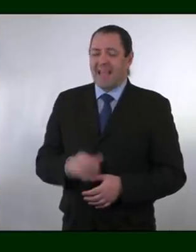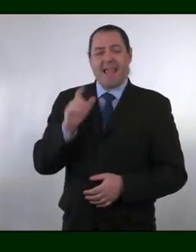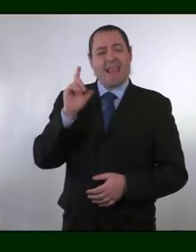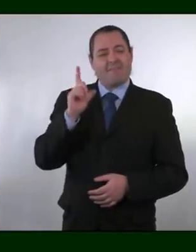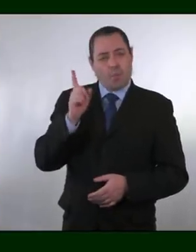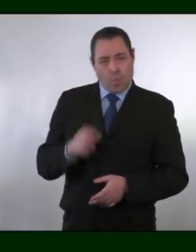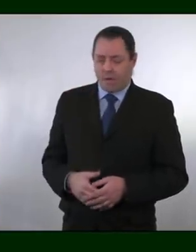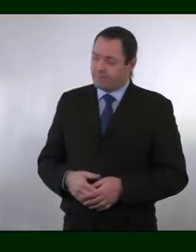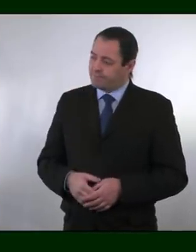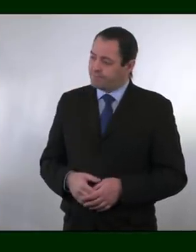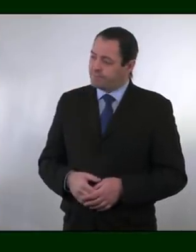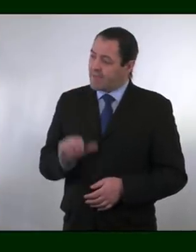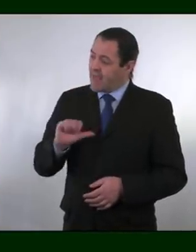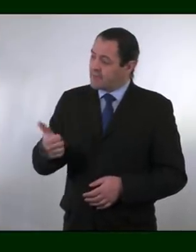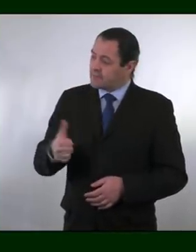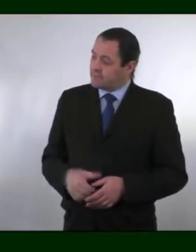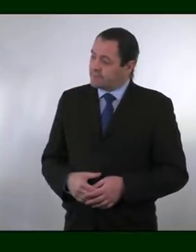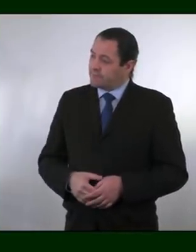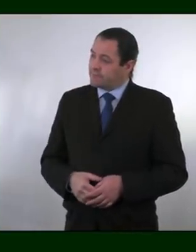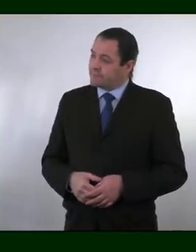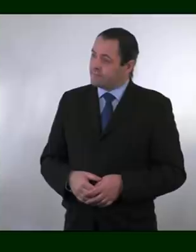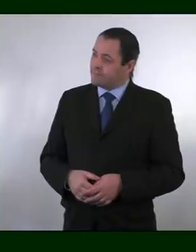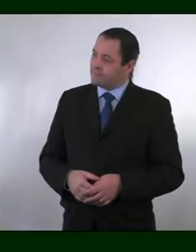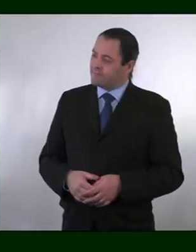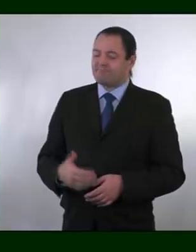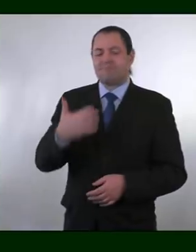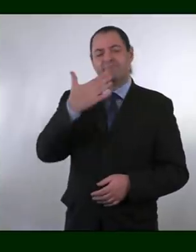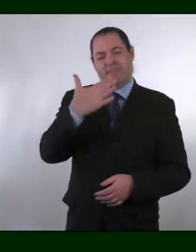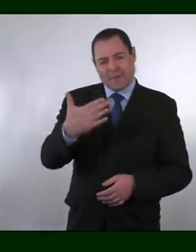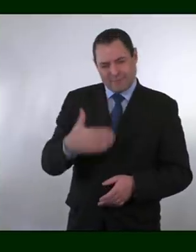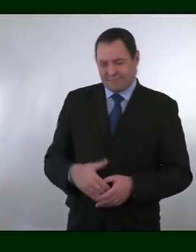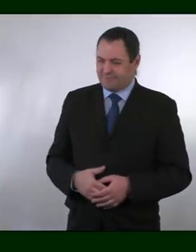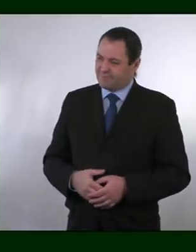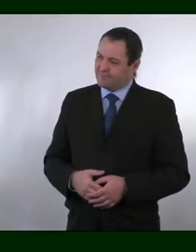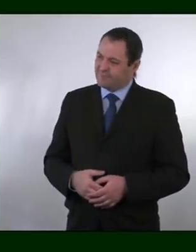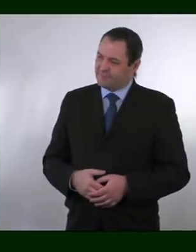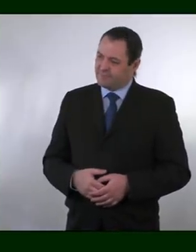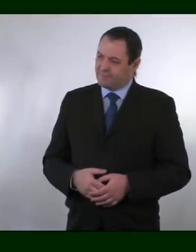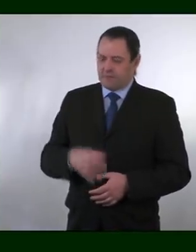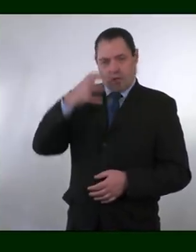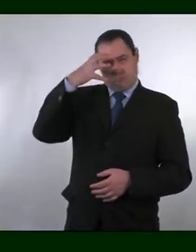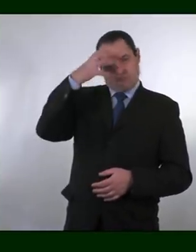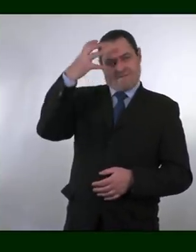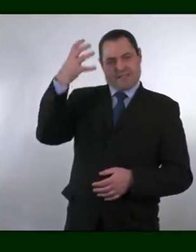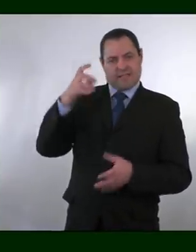Ian Byrne (Liverpool, West Derby) (Lab) [V] Professor Ian Sinha from Alder Hey Children’s